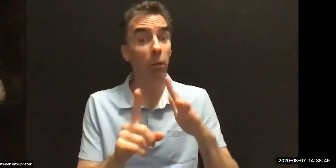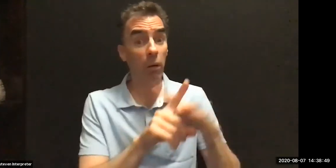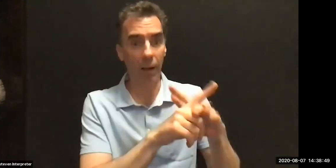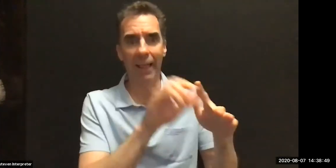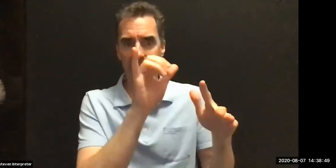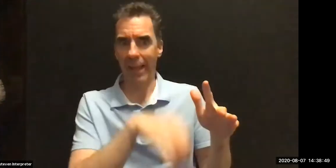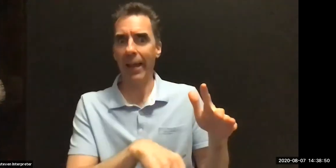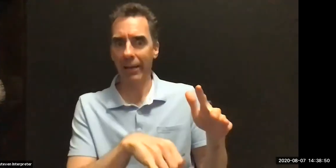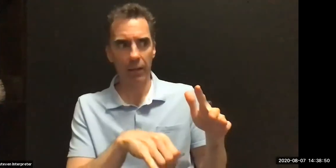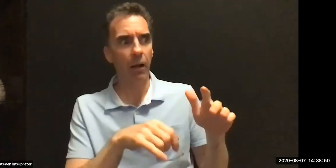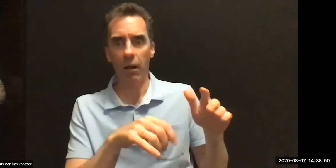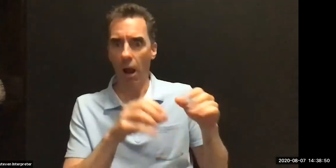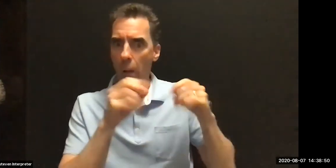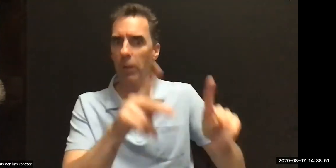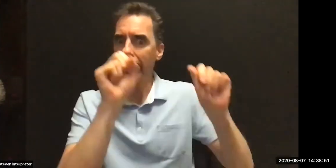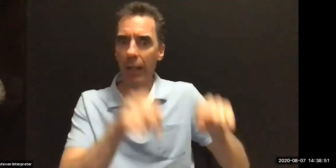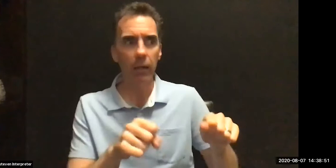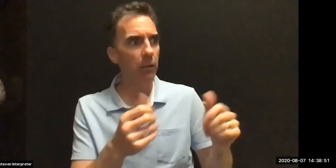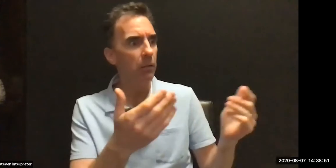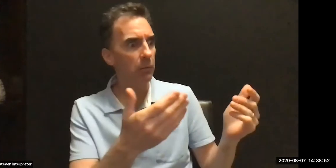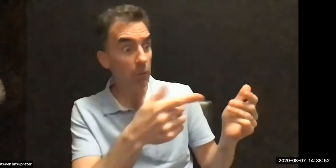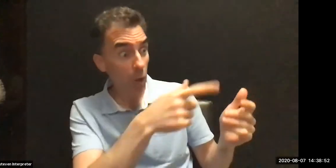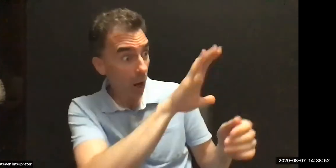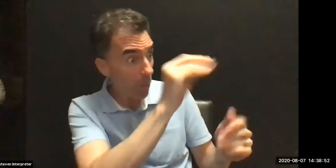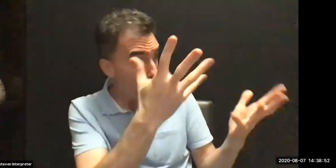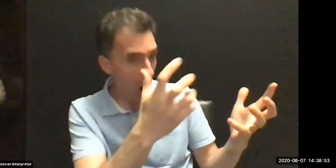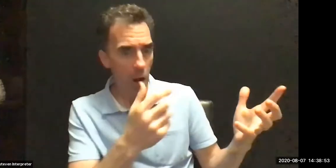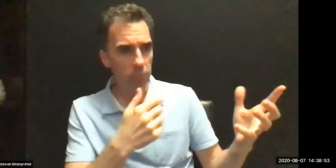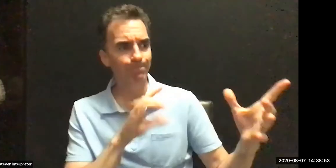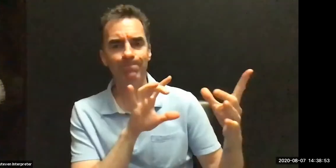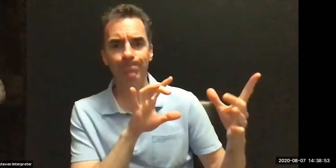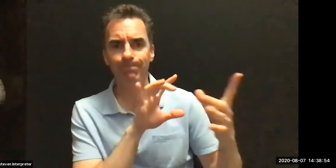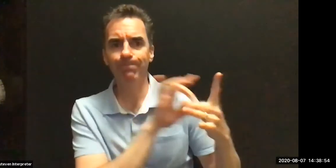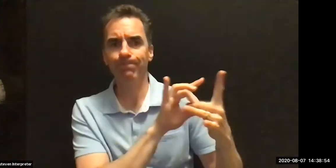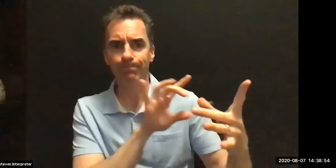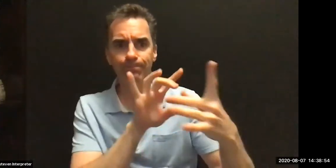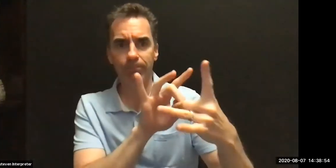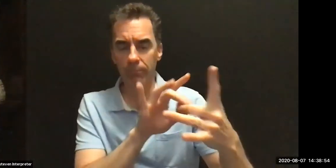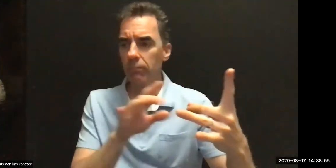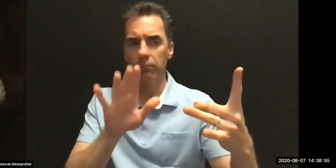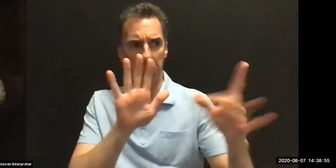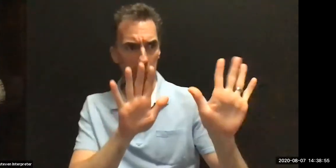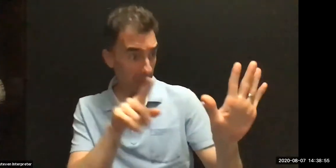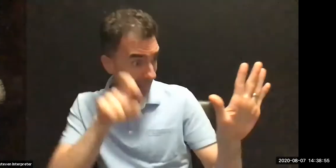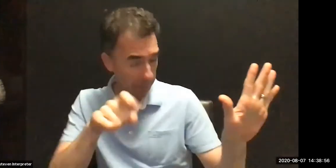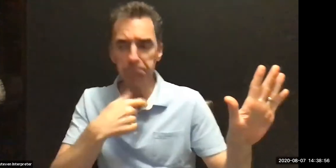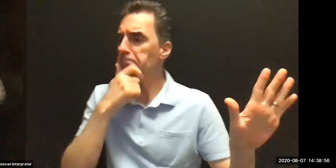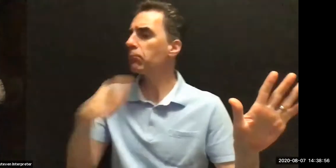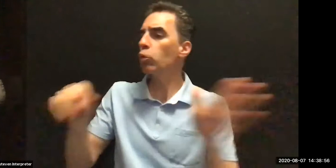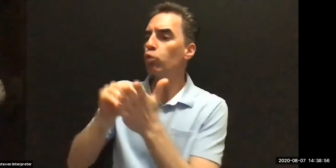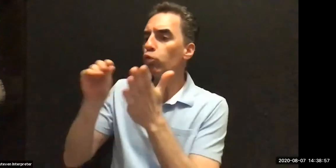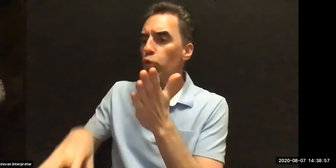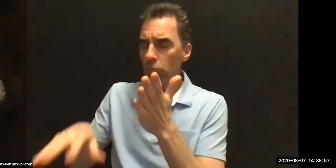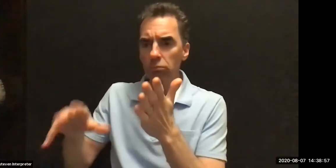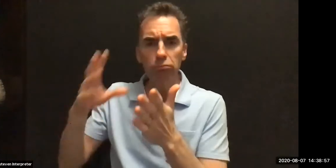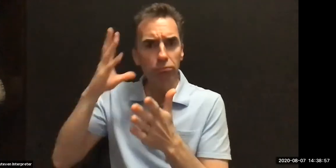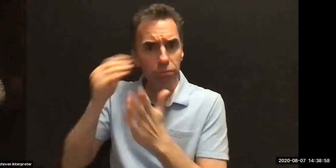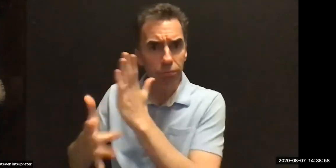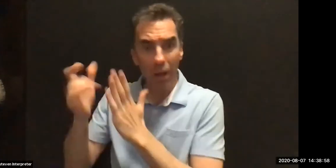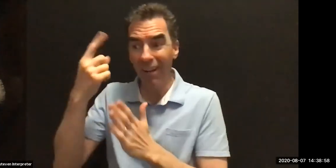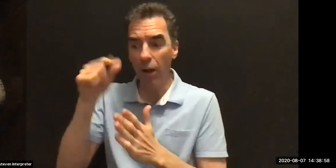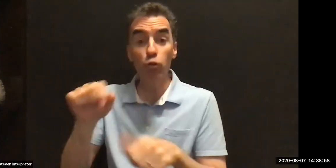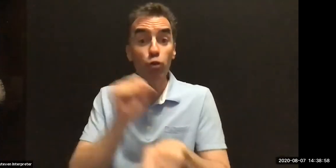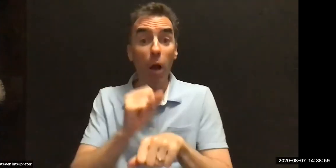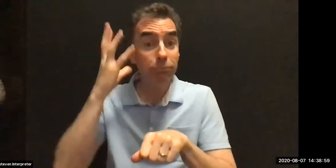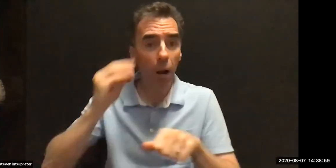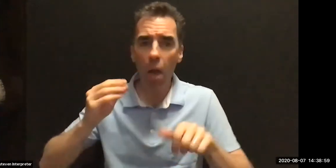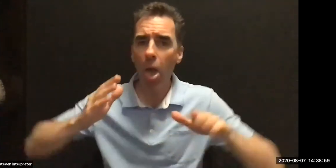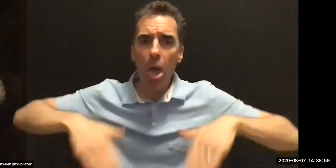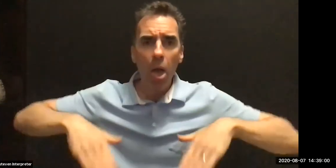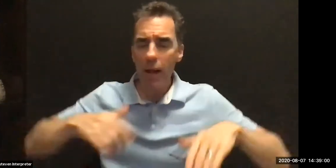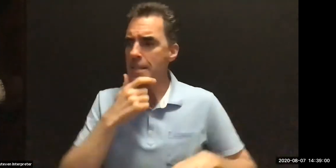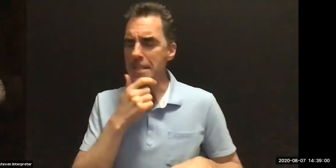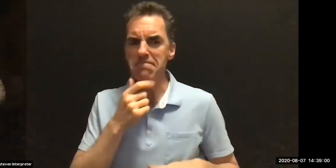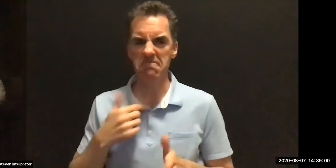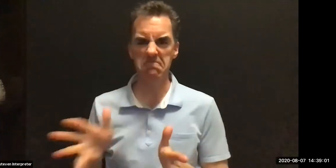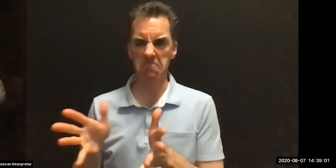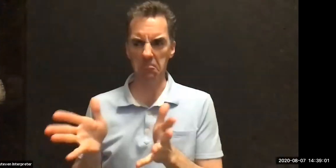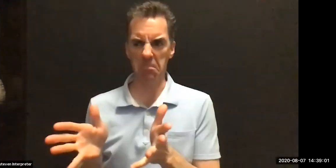Channelle Charest: To work on company projects and taking students who have experience in technology, but maybe haven't entered into the workforce and mixing those two together to provide immediate jobs.